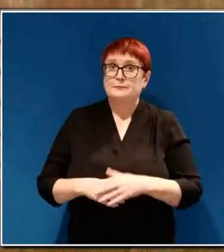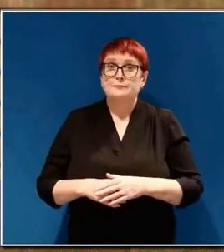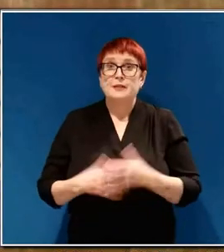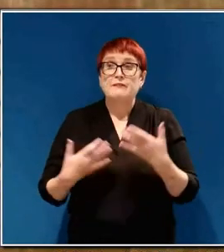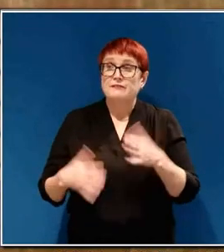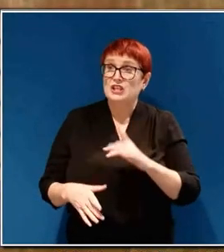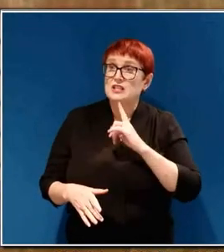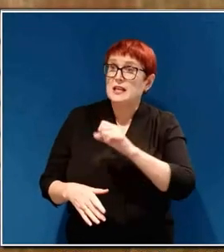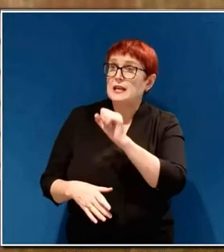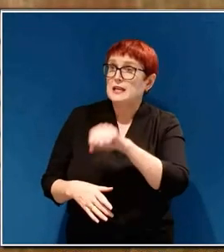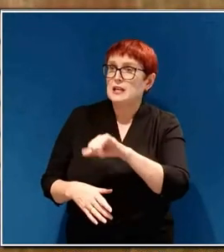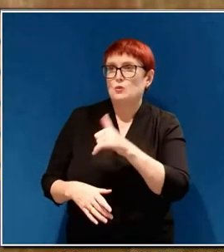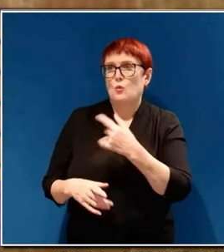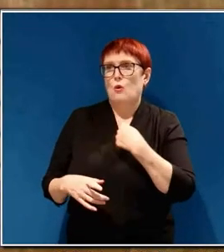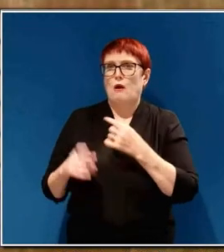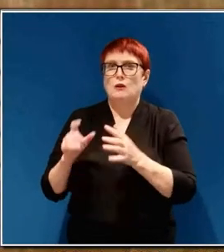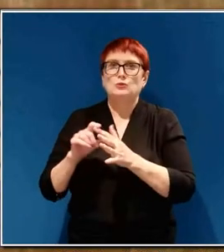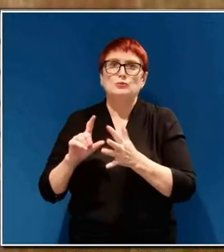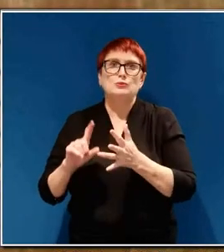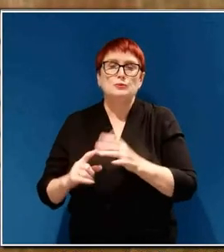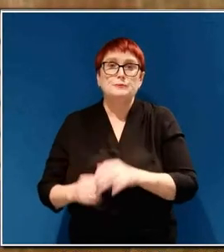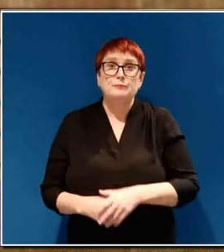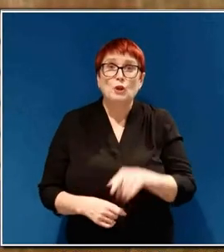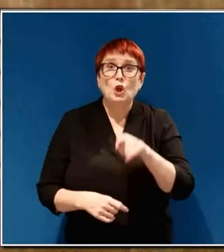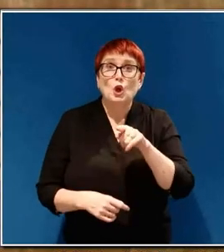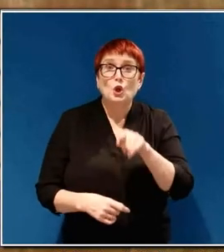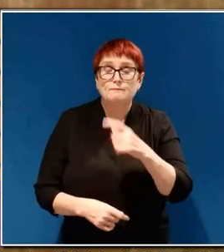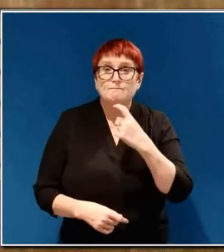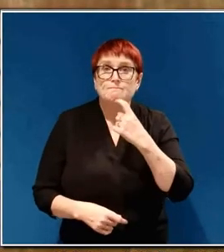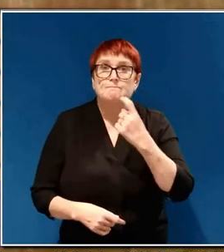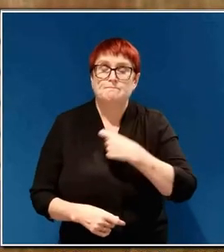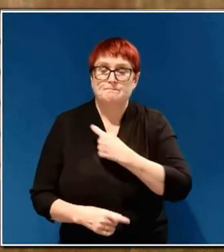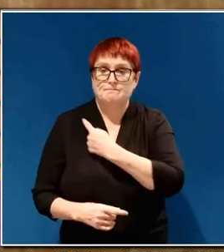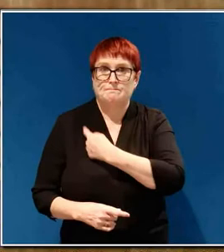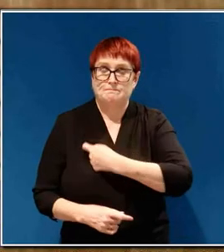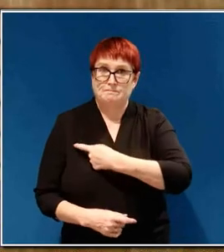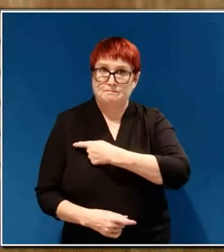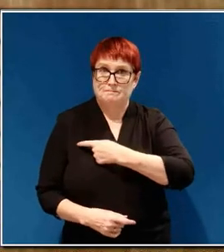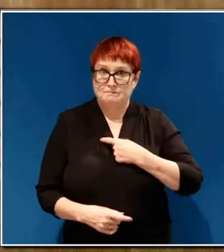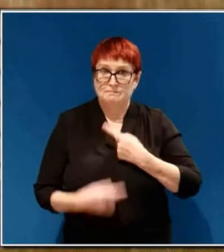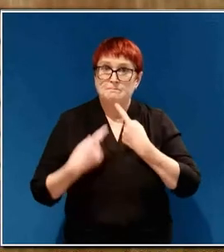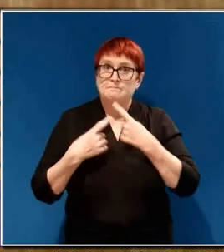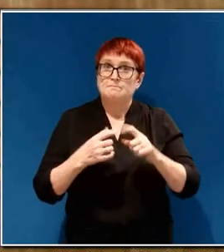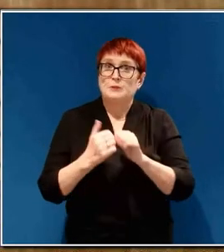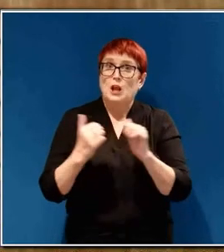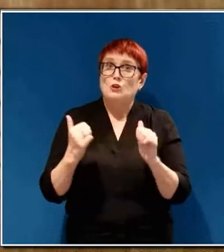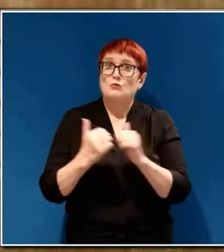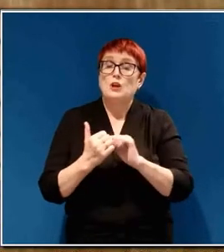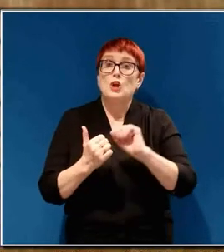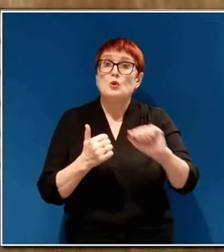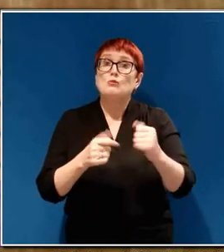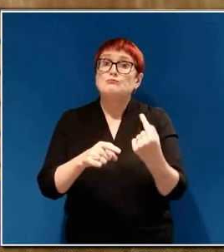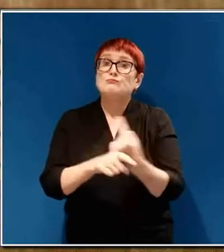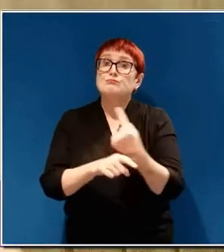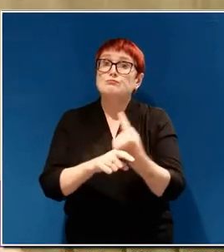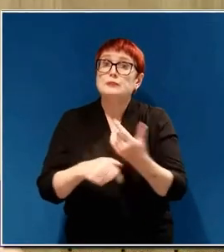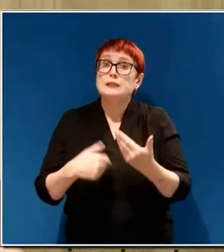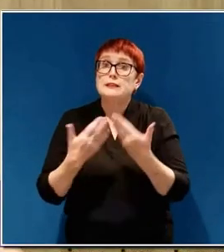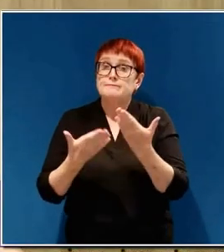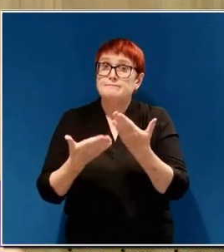Do you solemnly and sincerely declare and affirm that the evidence you shall give will be the truth, the whole truth, and nothing but the truth?